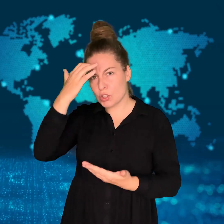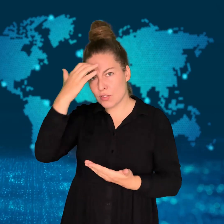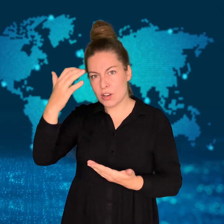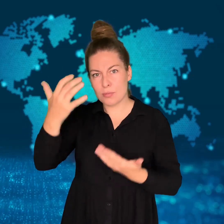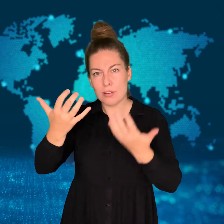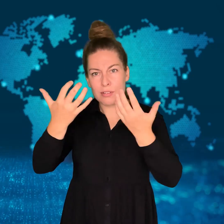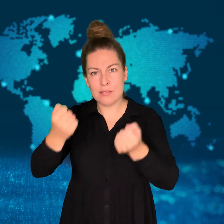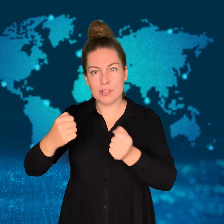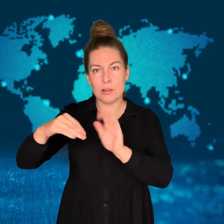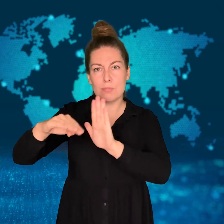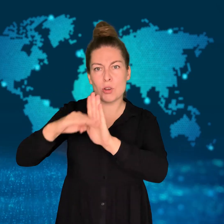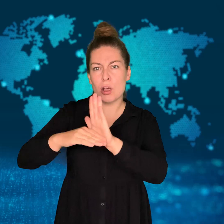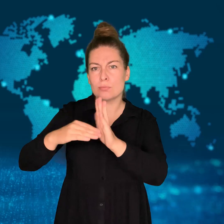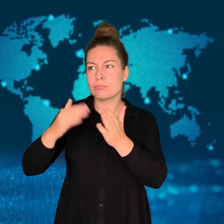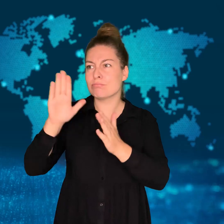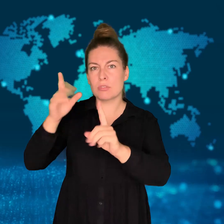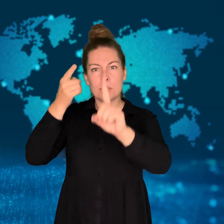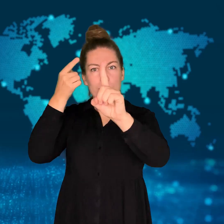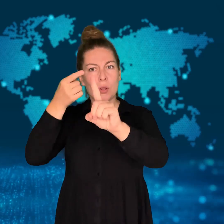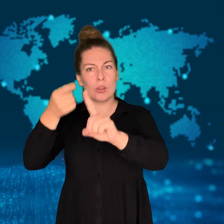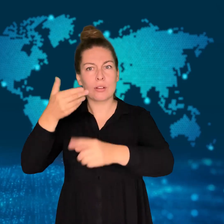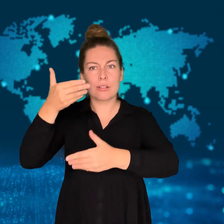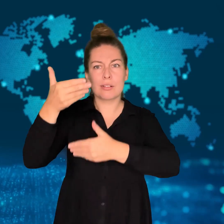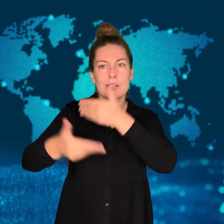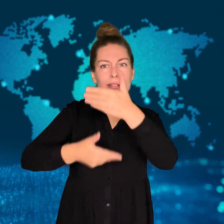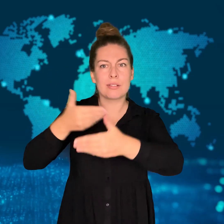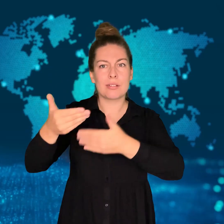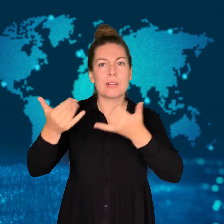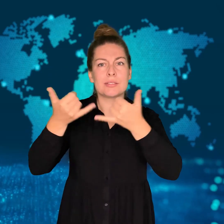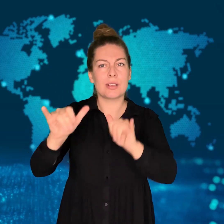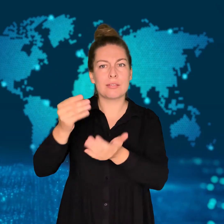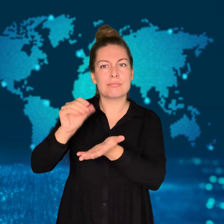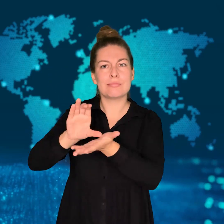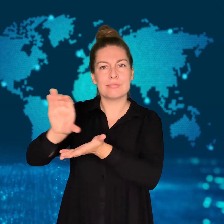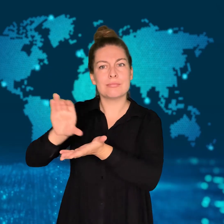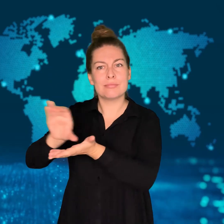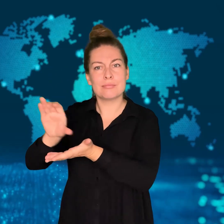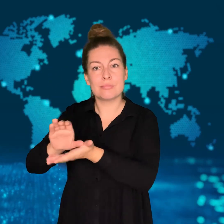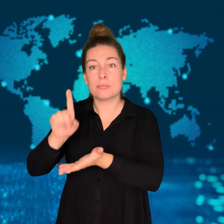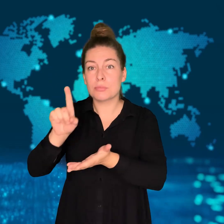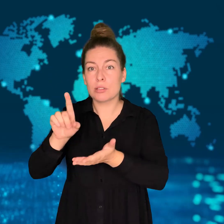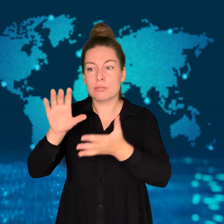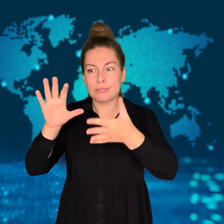their current levels except for military aid to Ukraine.